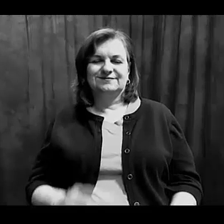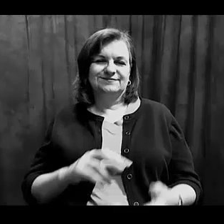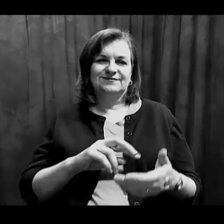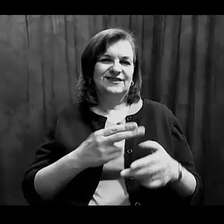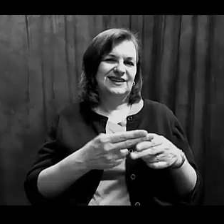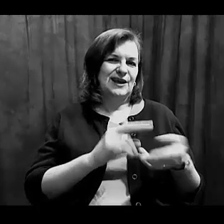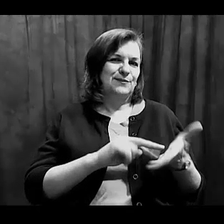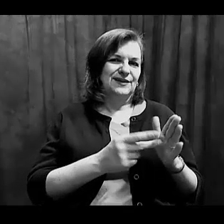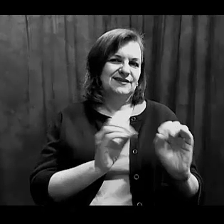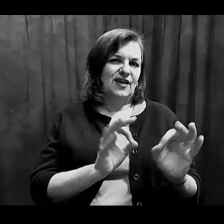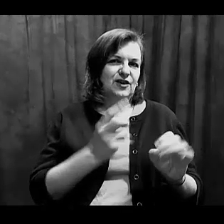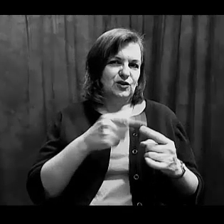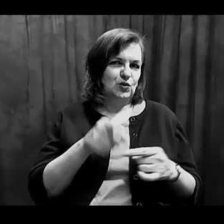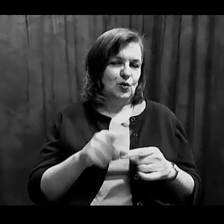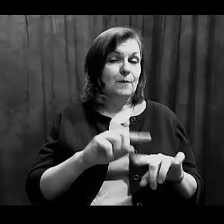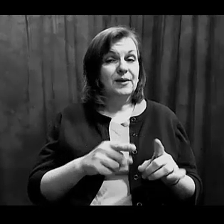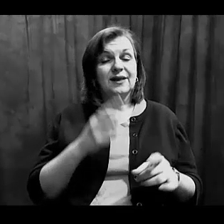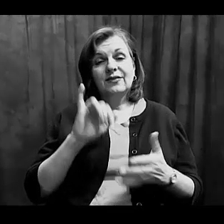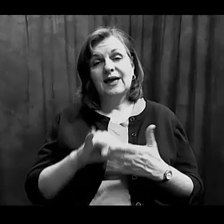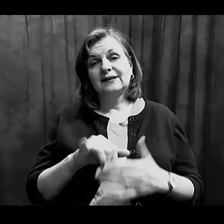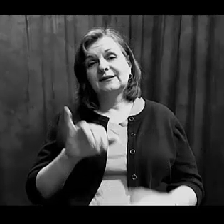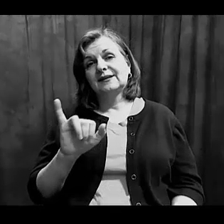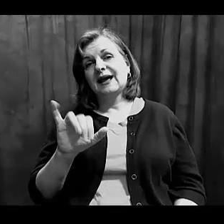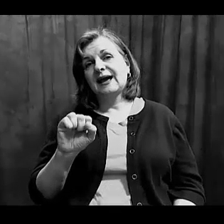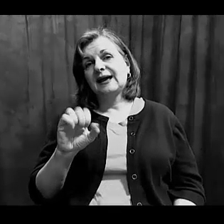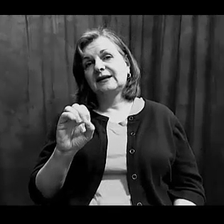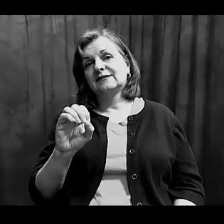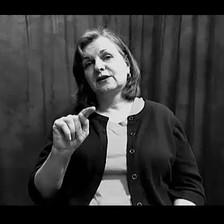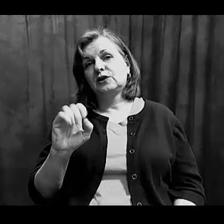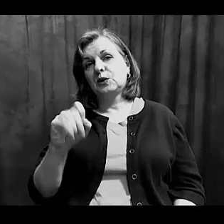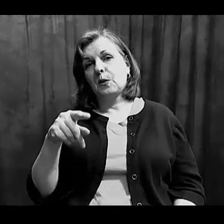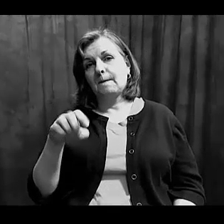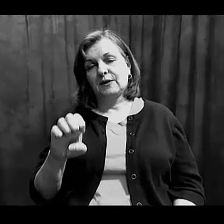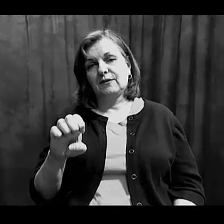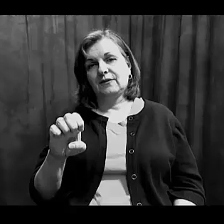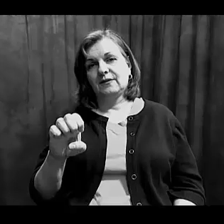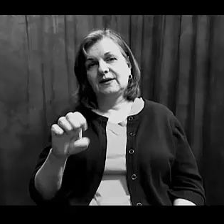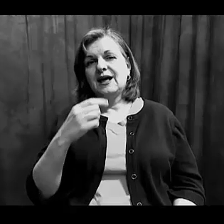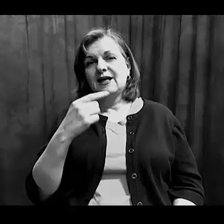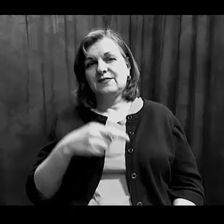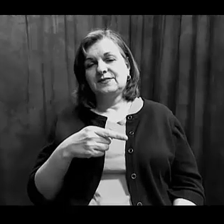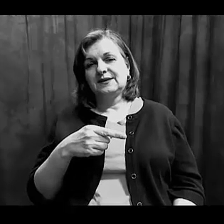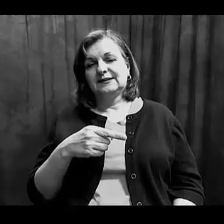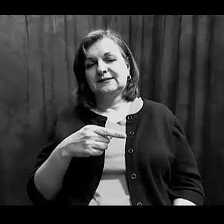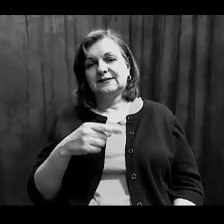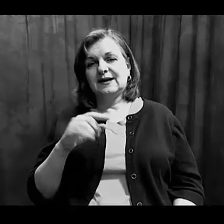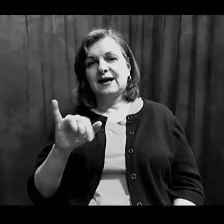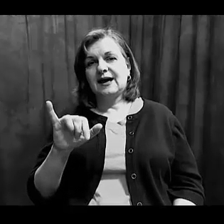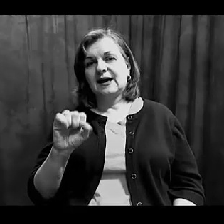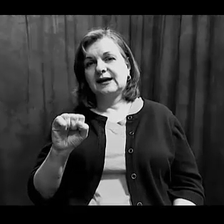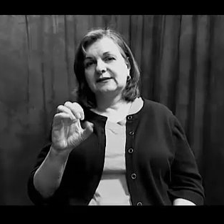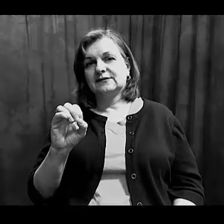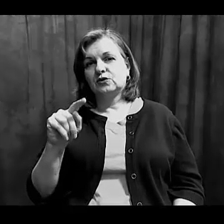means nothing to you other than it's an isotope in particular we are looking at an isotope in this case